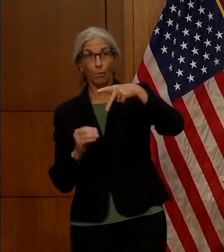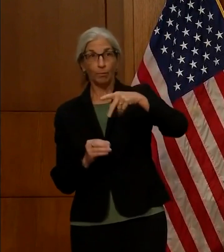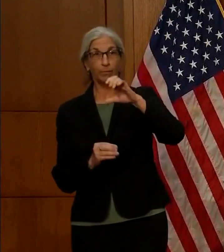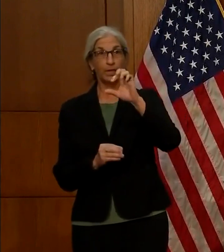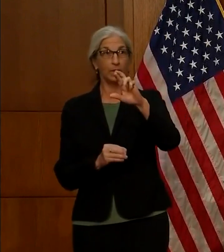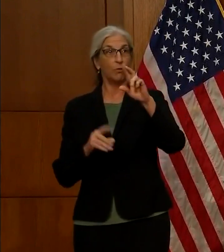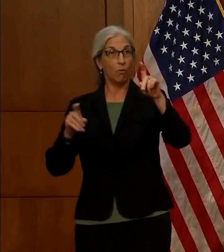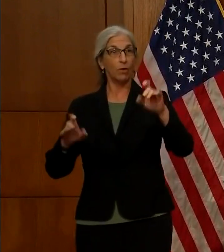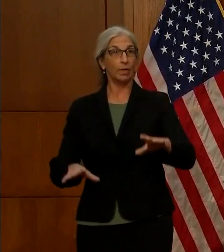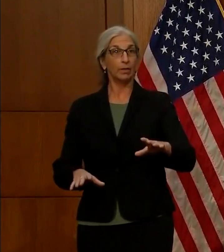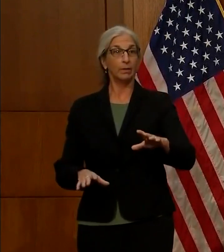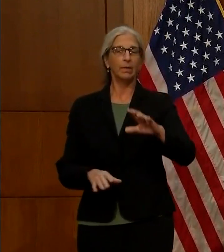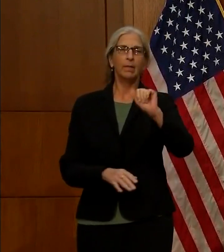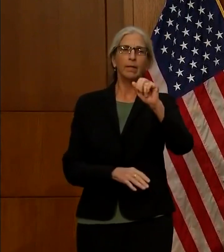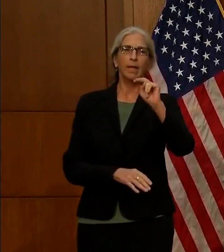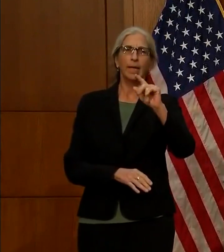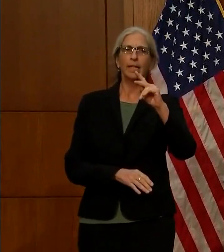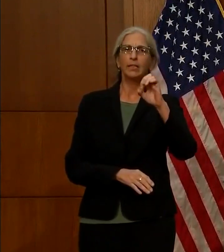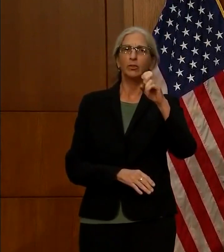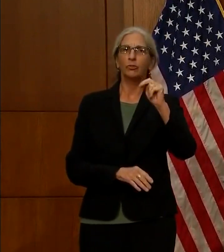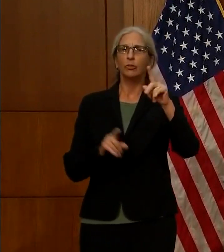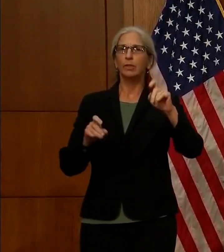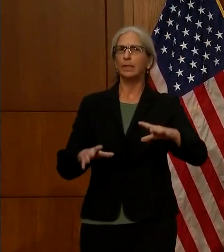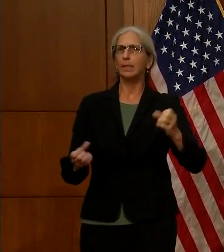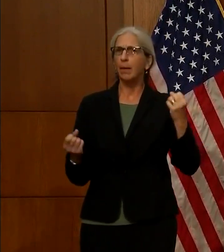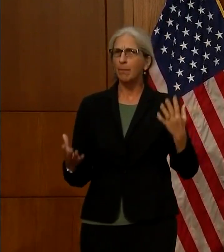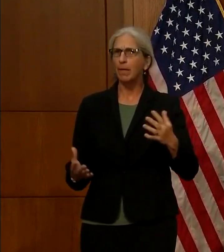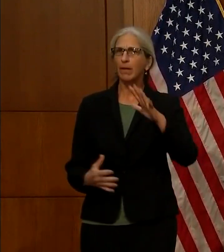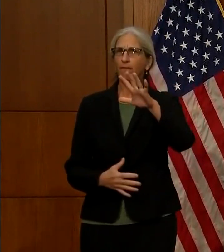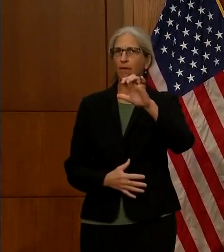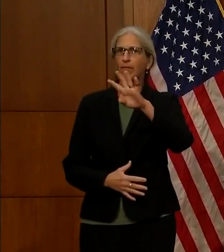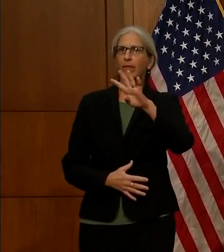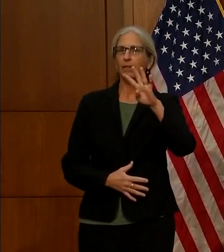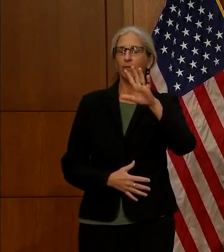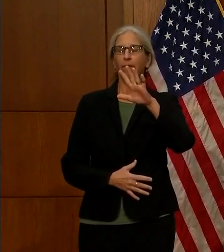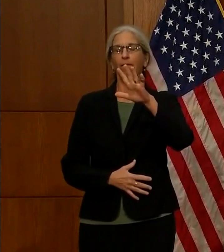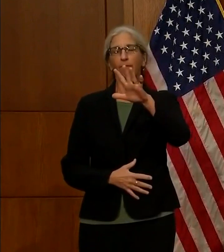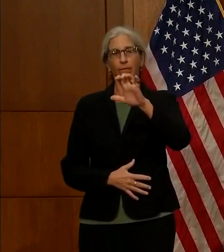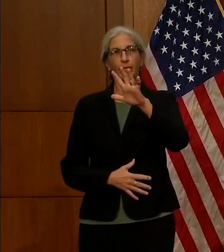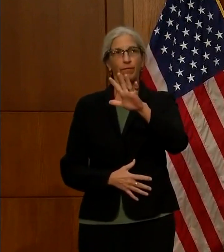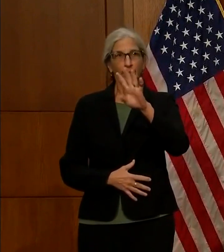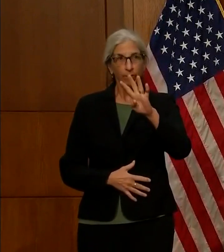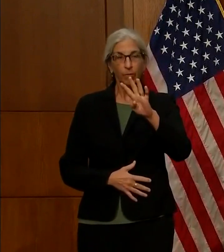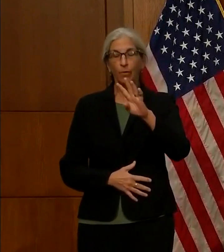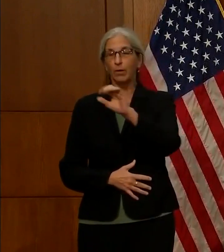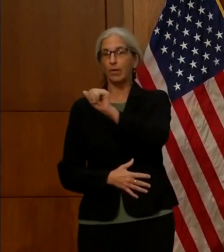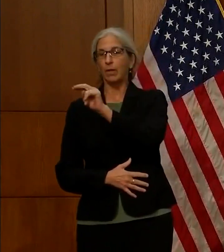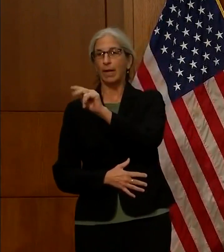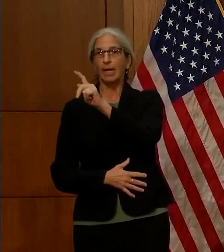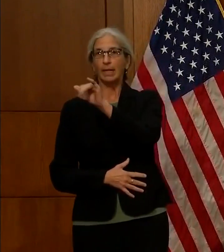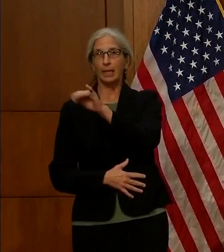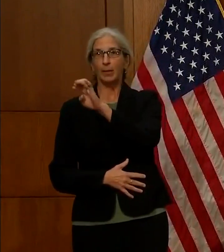TWENTY THOUSAND SEVEN HUNDRED AND TWENTY- PCR TESTS. AND THE ANTIGEN TESTS WERE FIVE HUNDRED